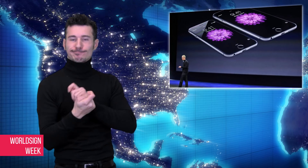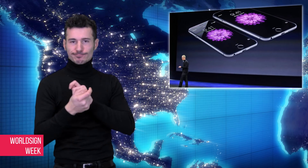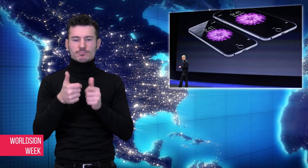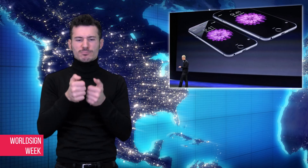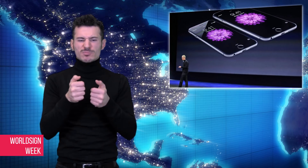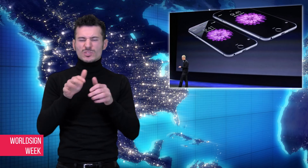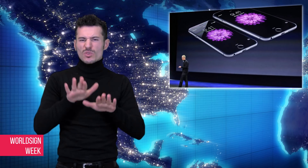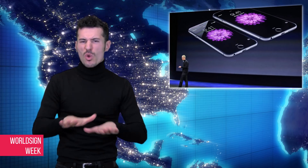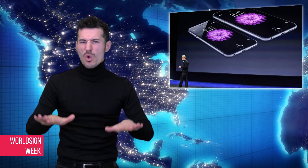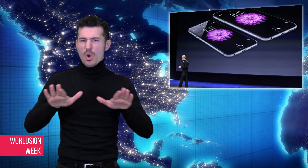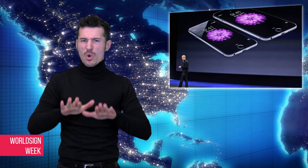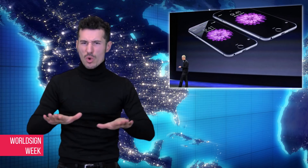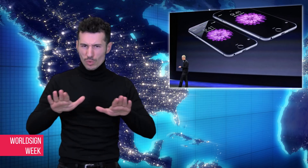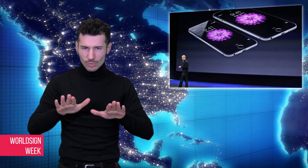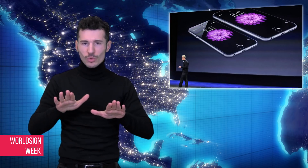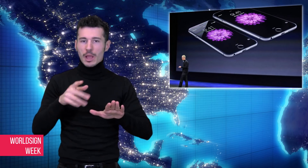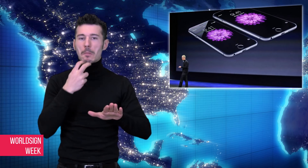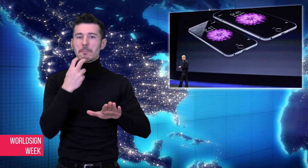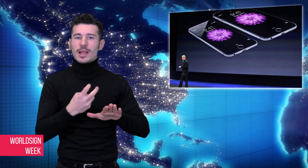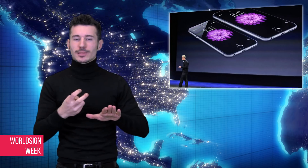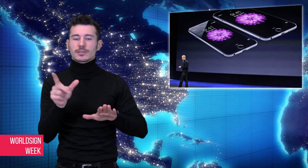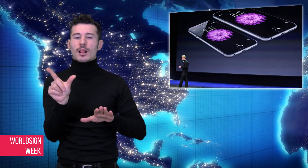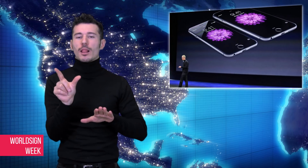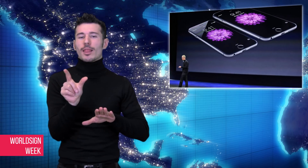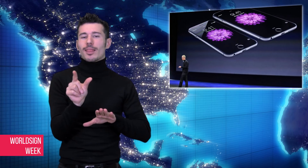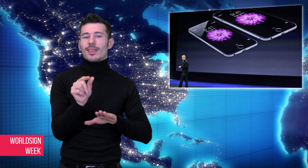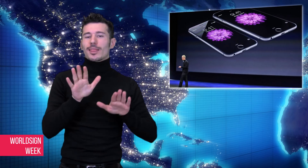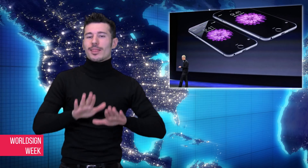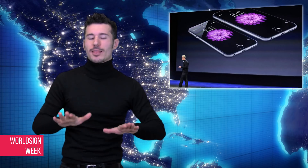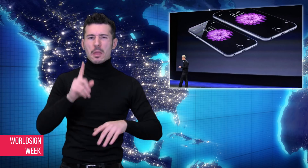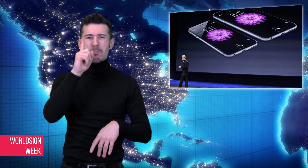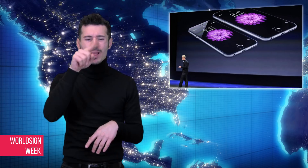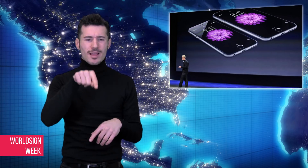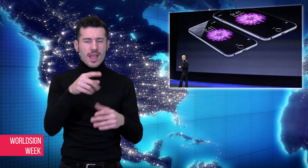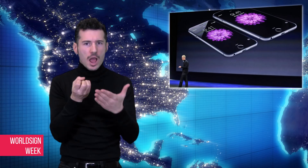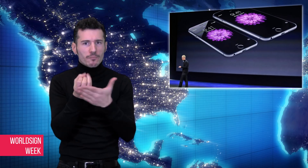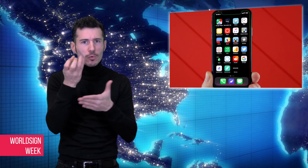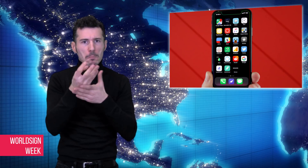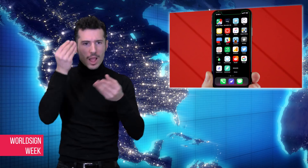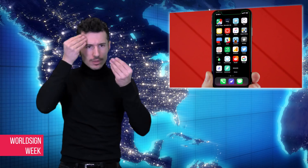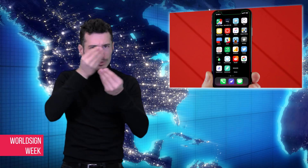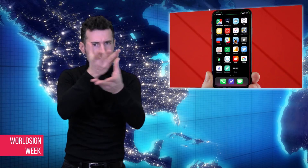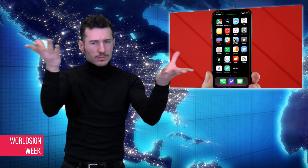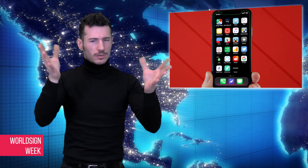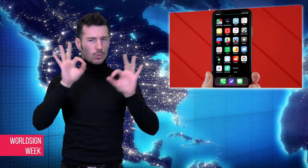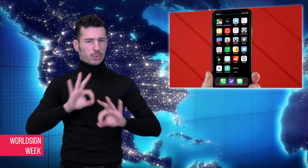after a report that uncovered the